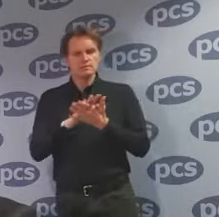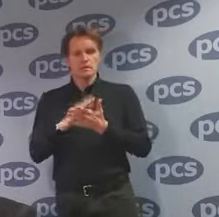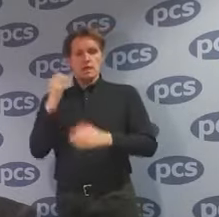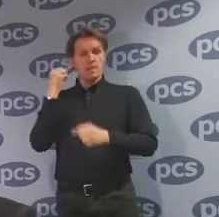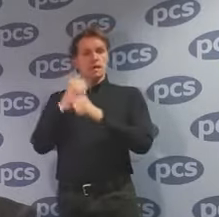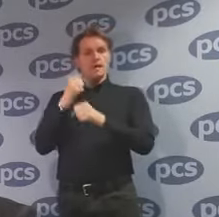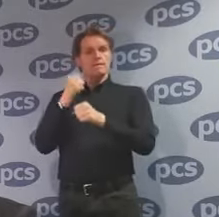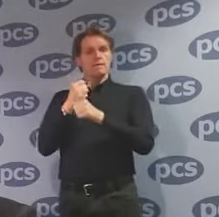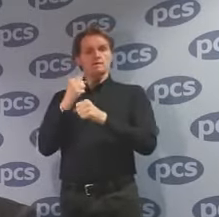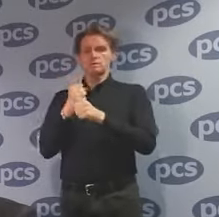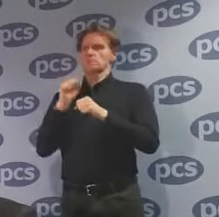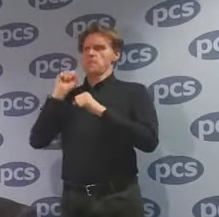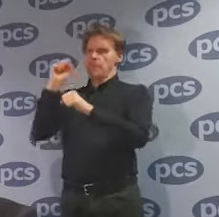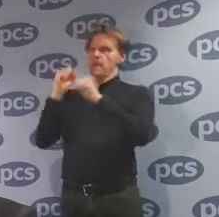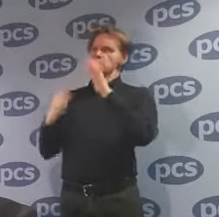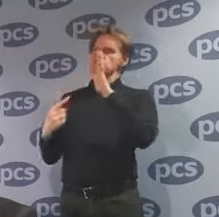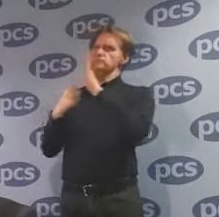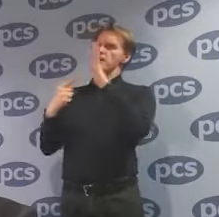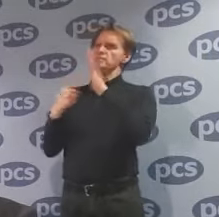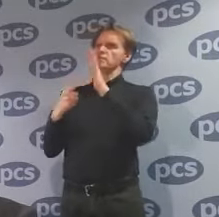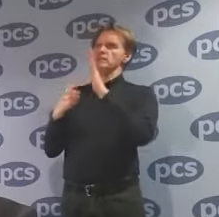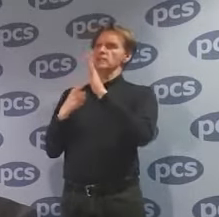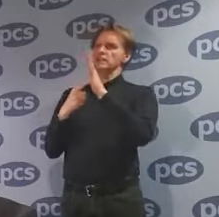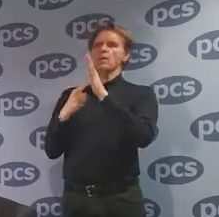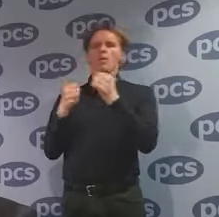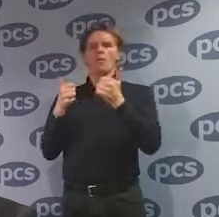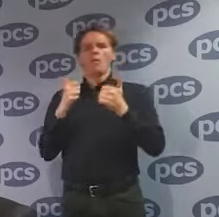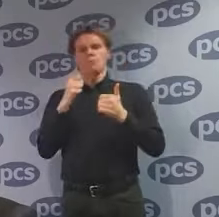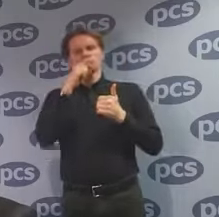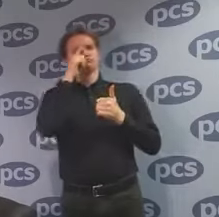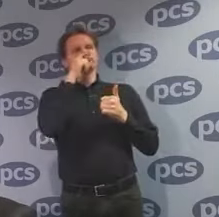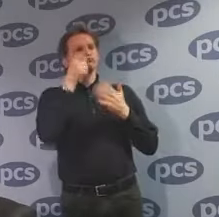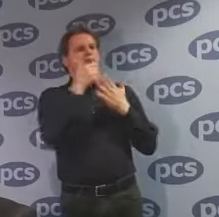members but the overwhelming bulk of people in this country and I think that